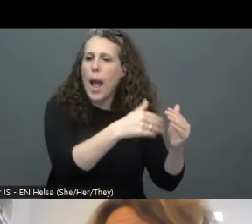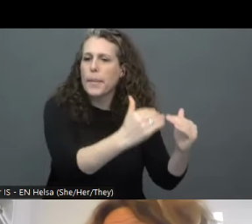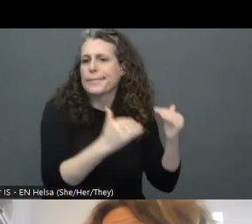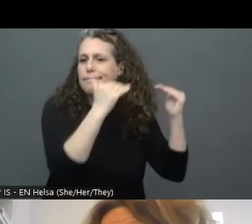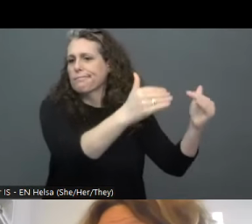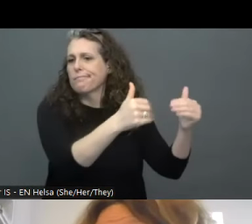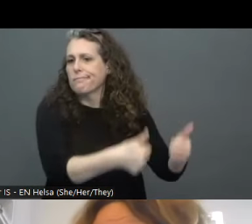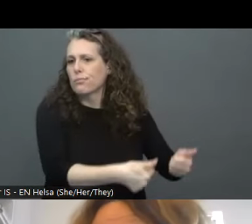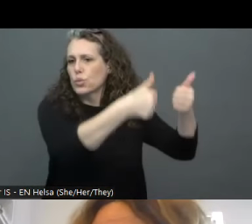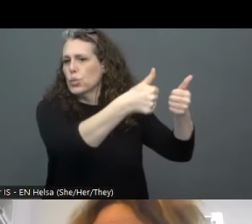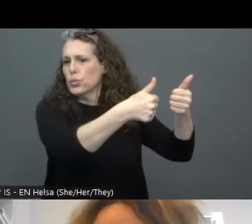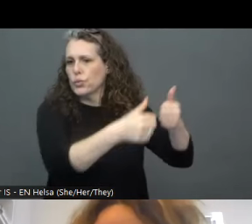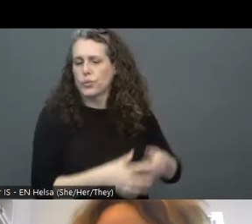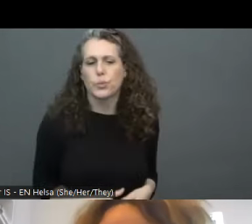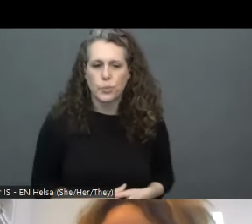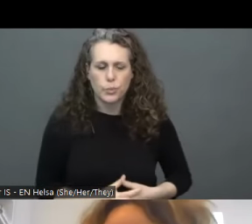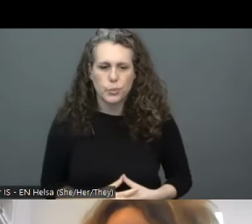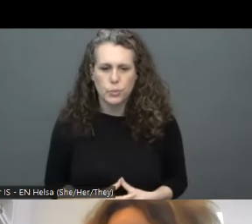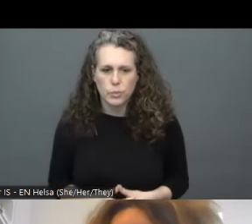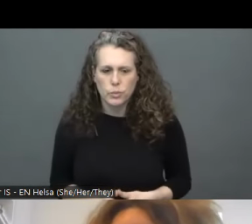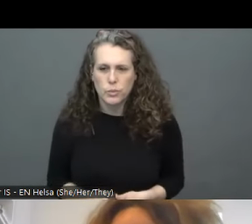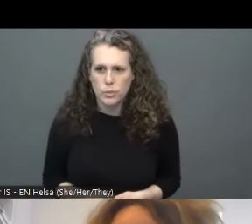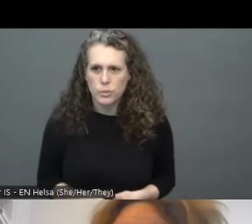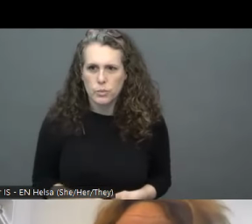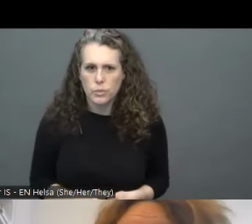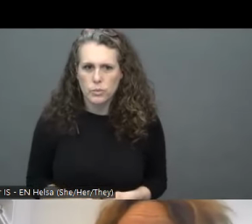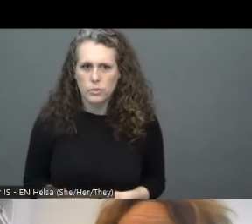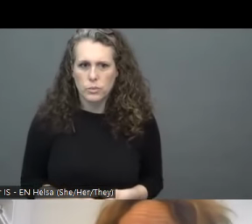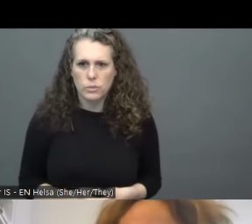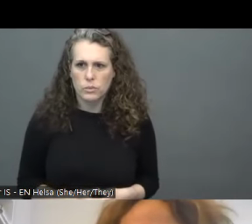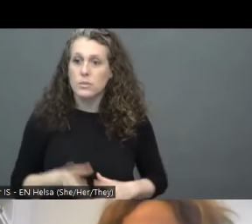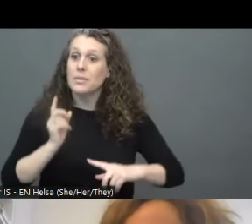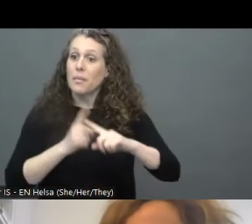And who are willing to share in their learning on what works, what doesn't